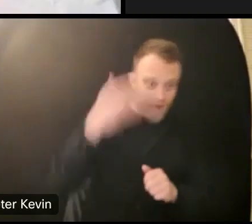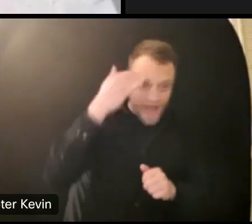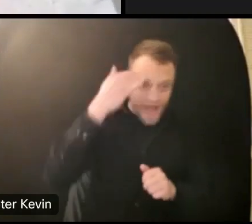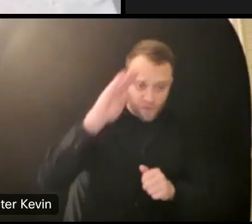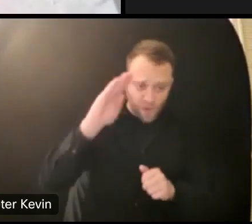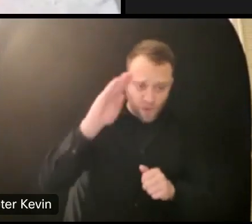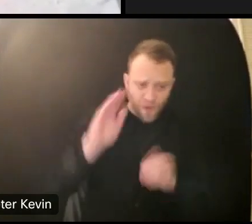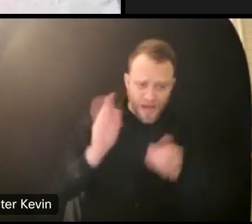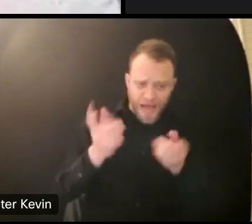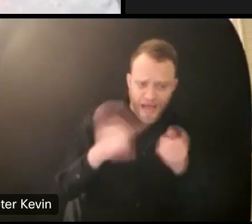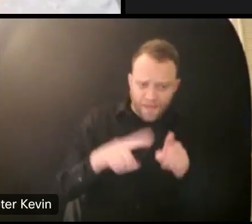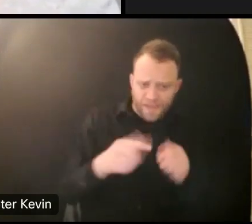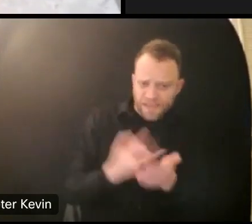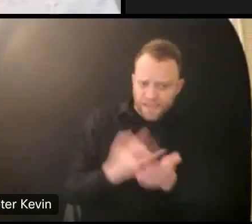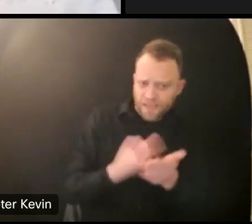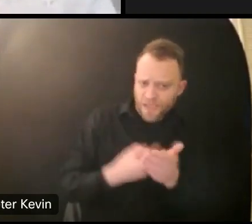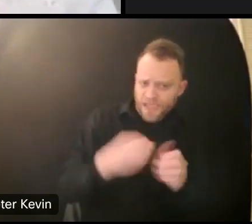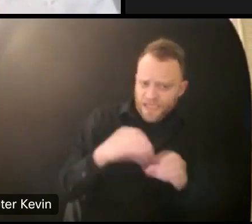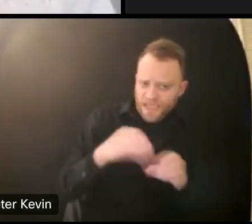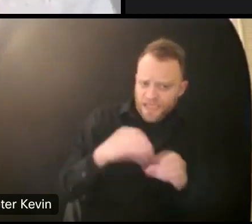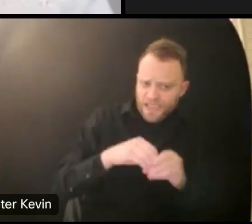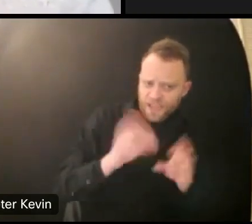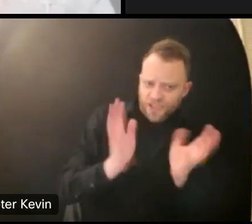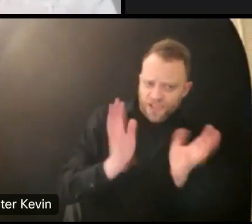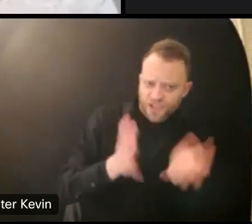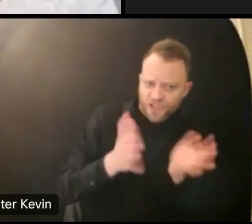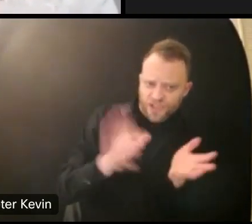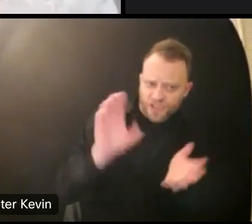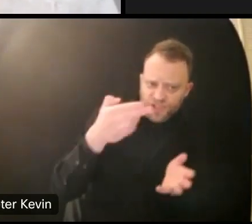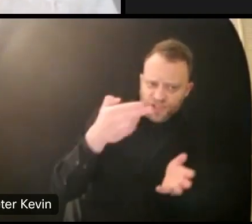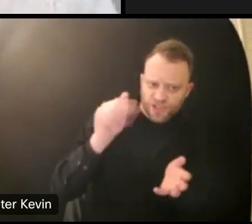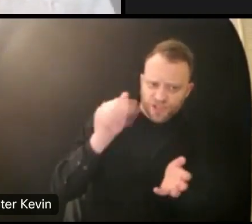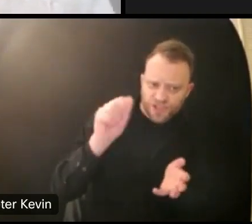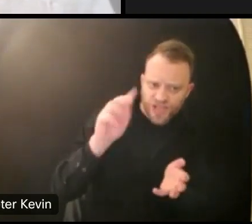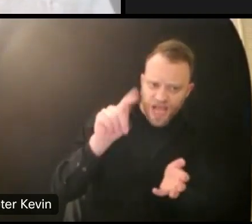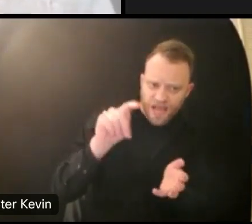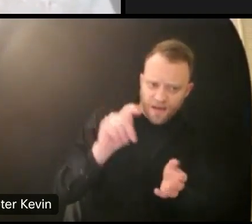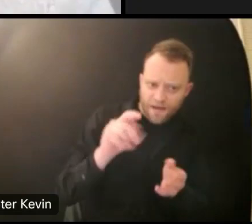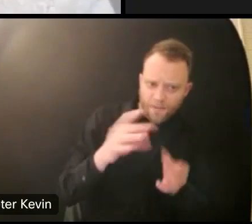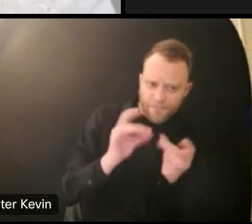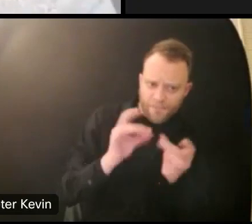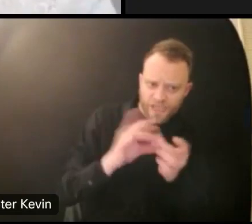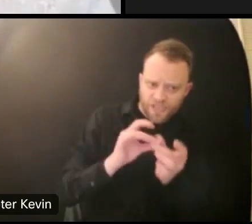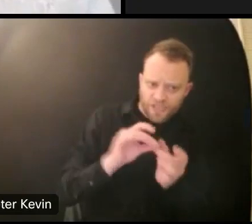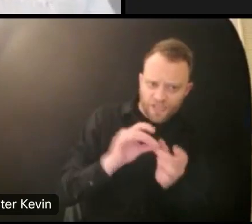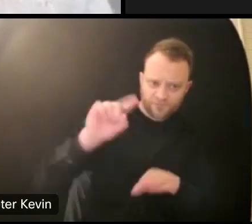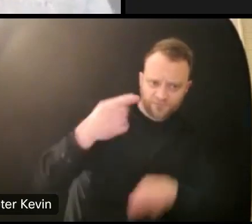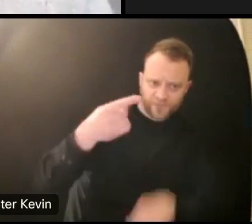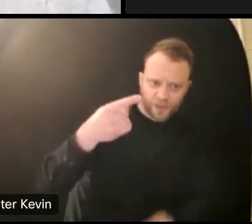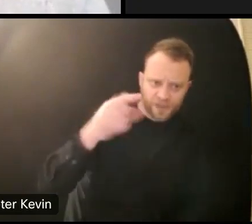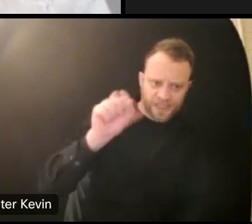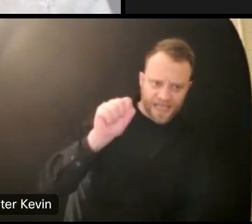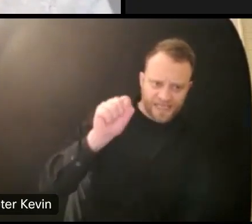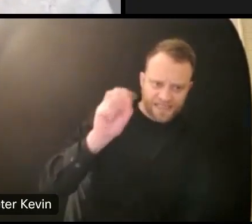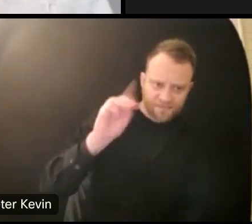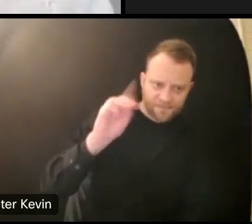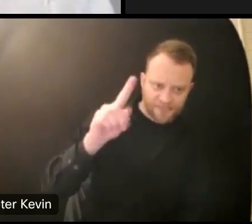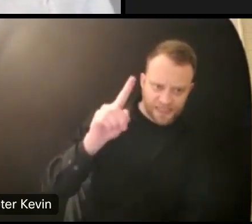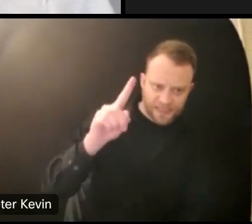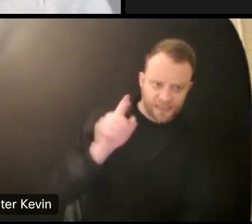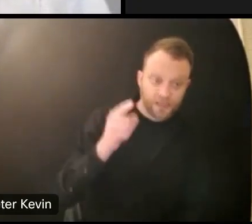someone was asking per SMD. As a Single Member District member, you come to ANC meetings once